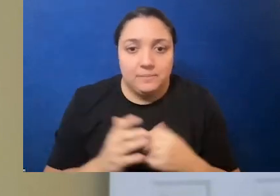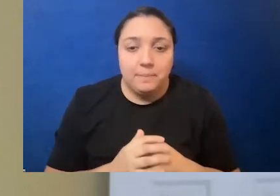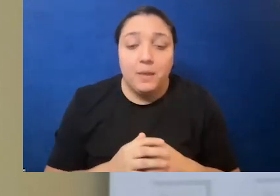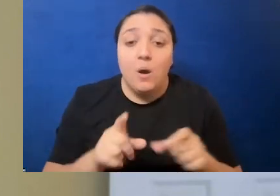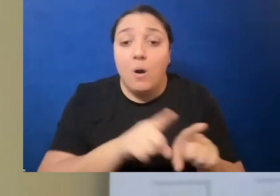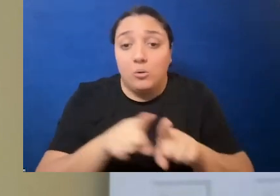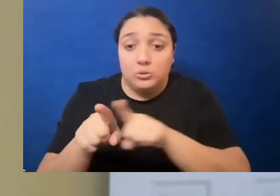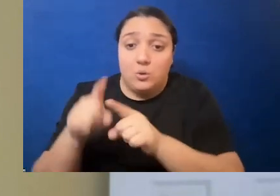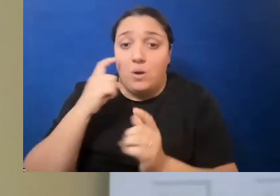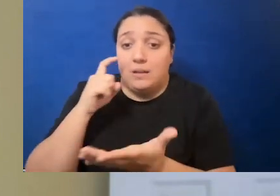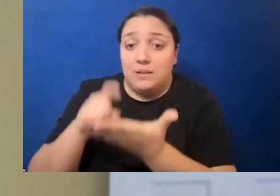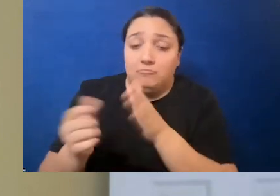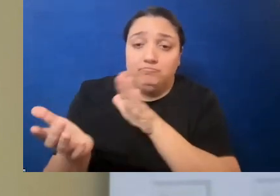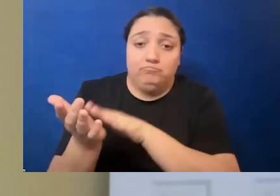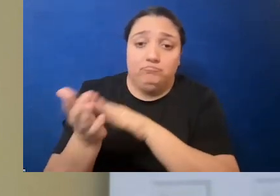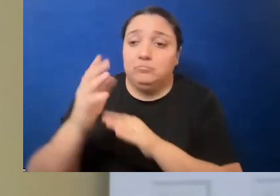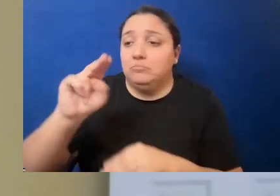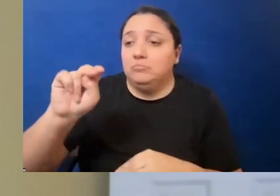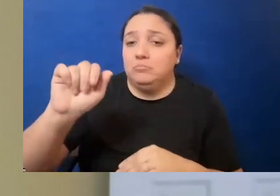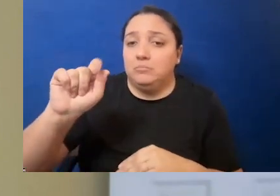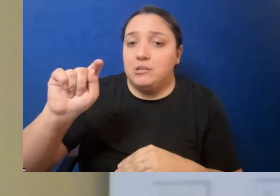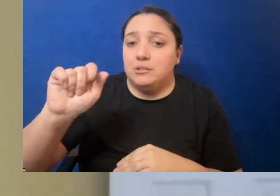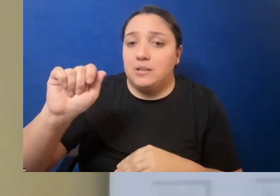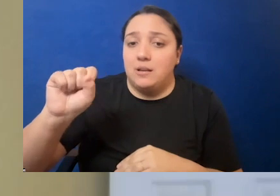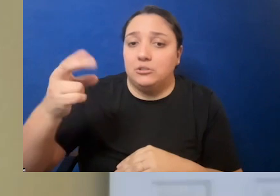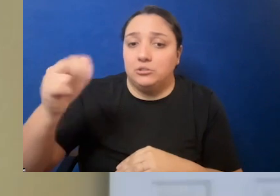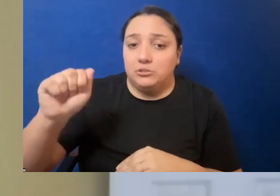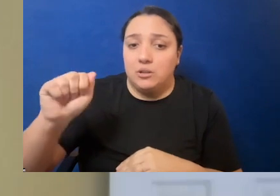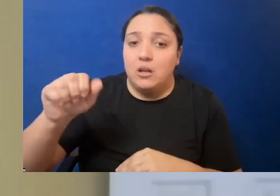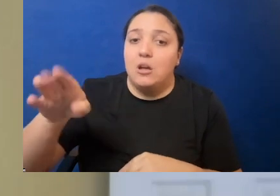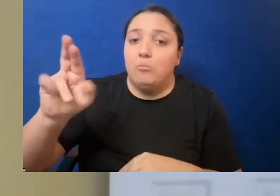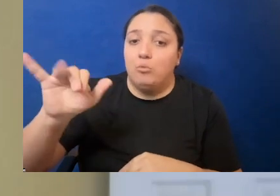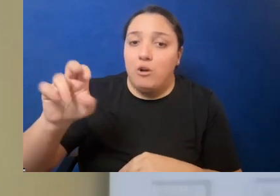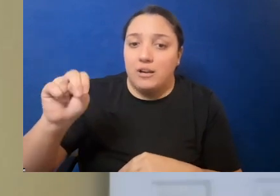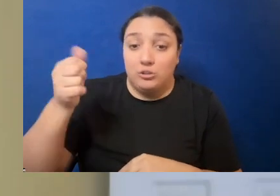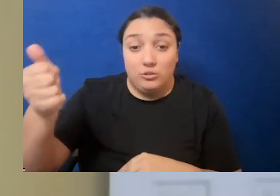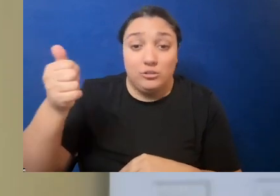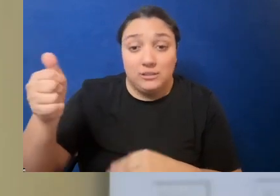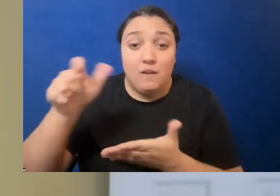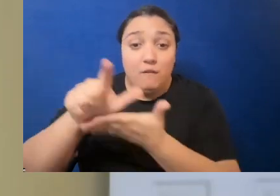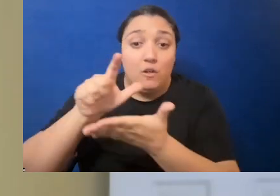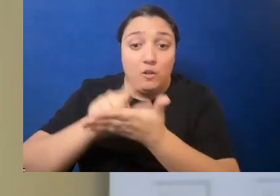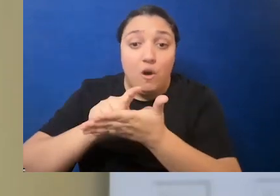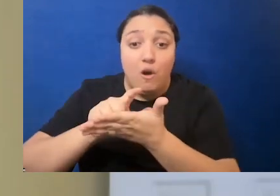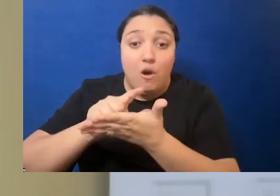WORKING WITH DISABILITY RIGHTS NEW YORK ON THE VACCINE ISSUES